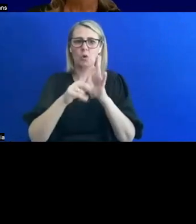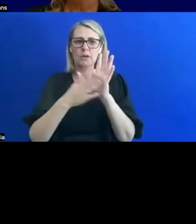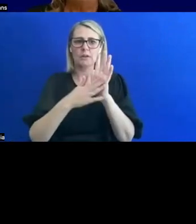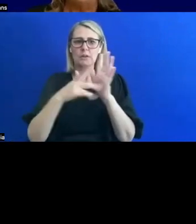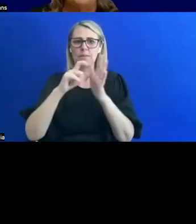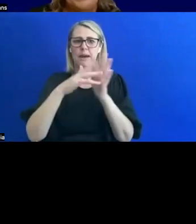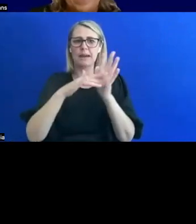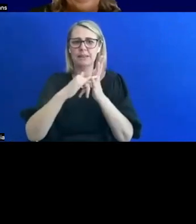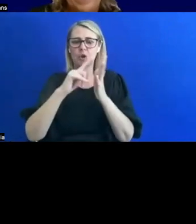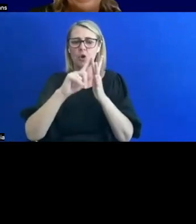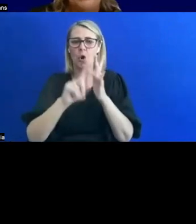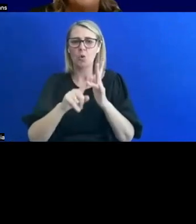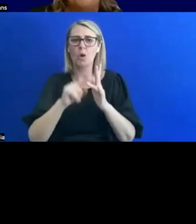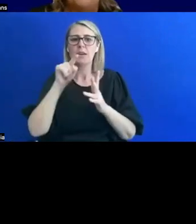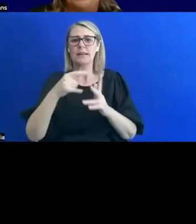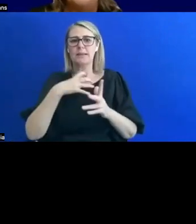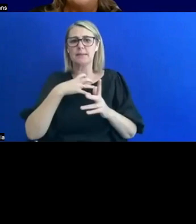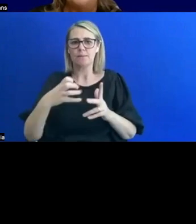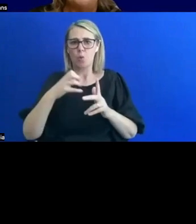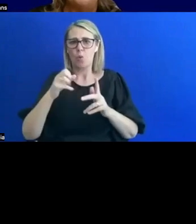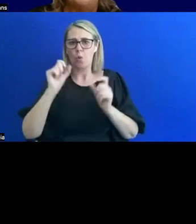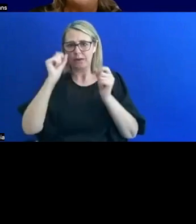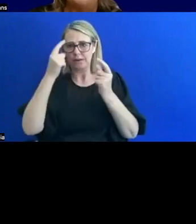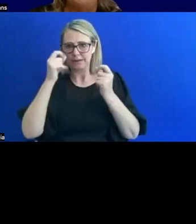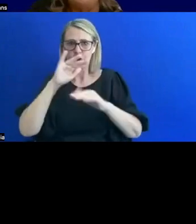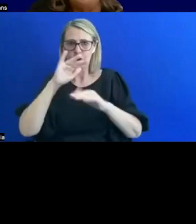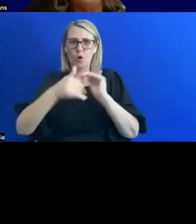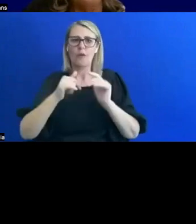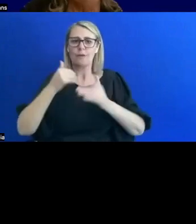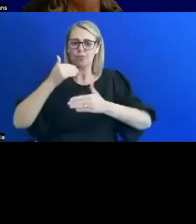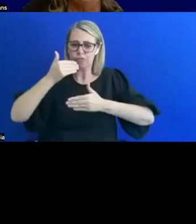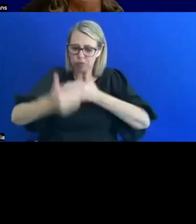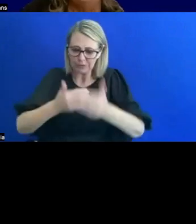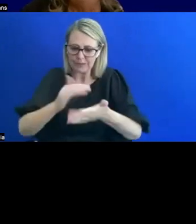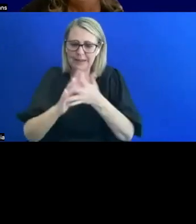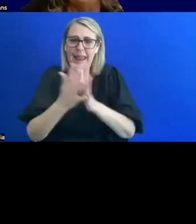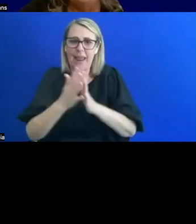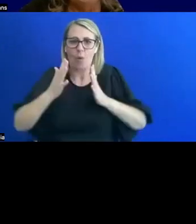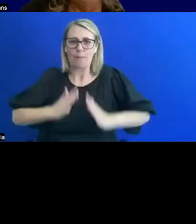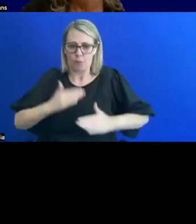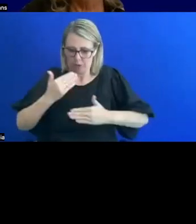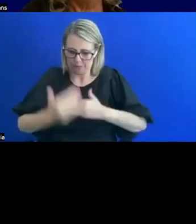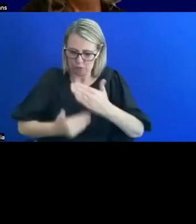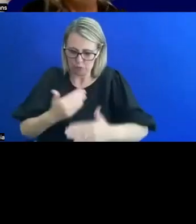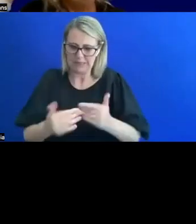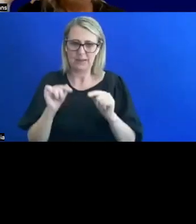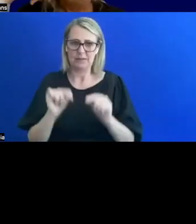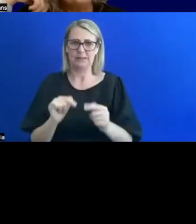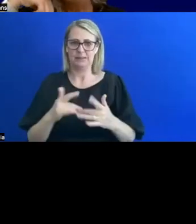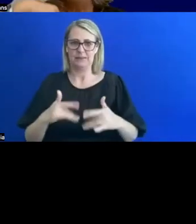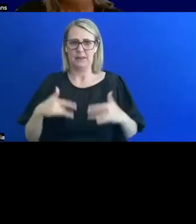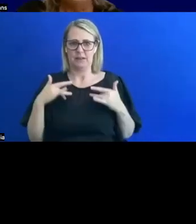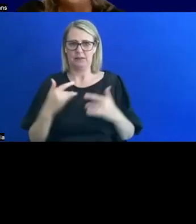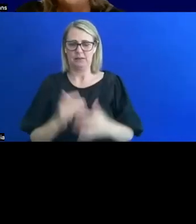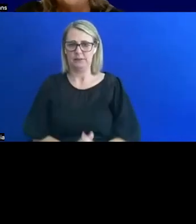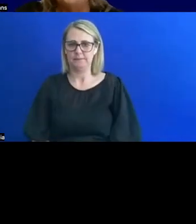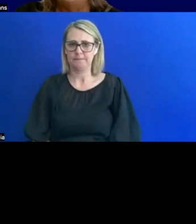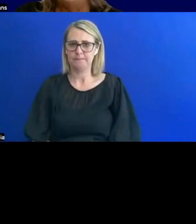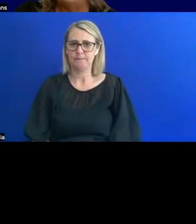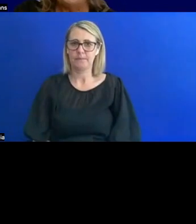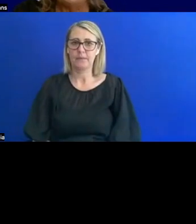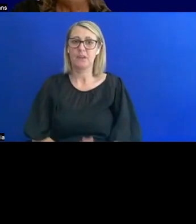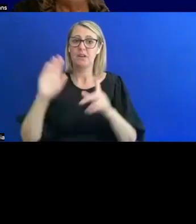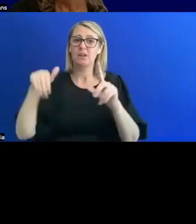in processing these bodily sensations. It wasn't until 2002 that we had someone